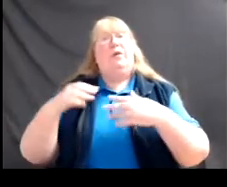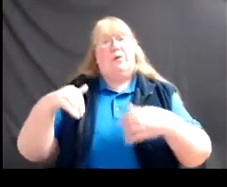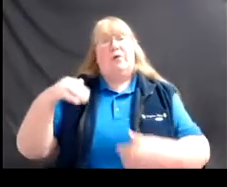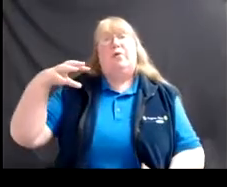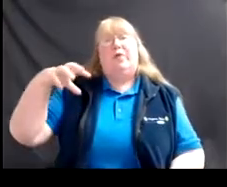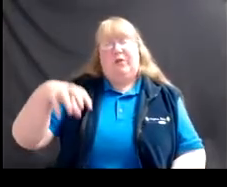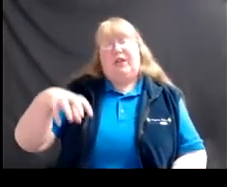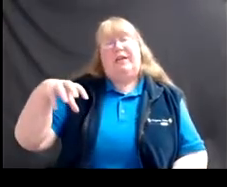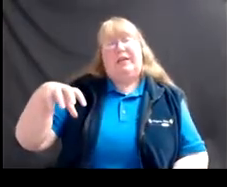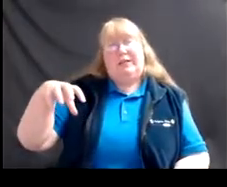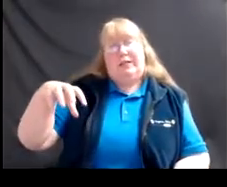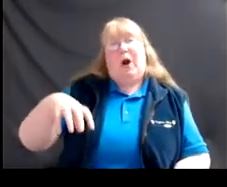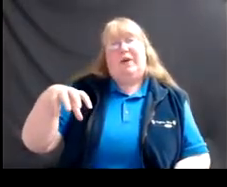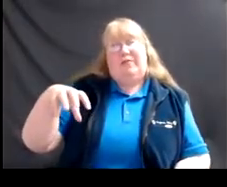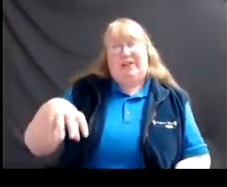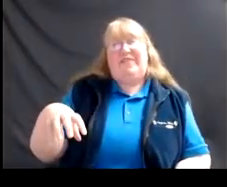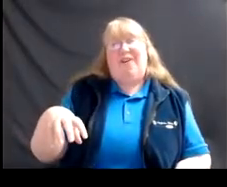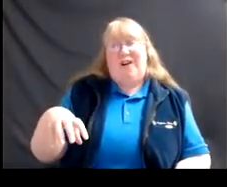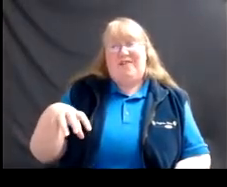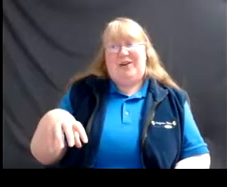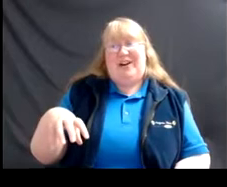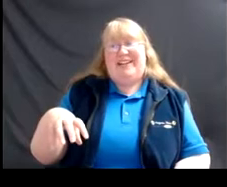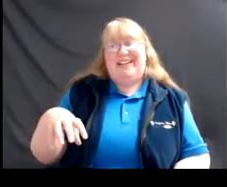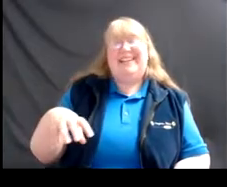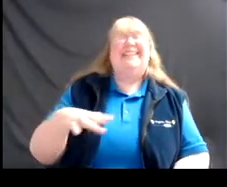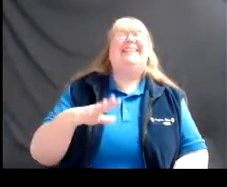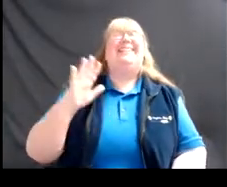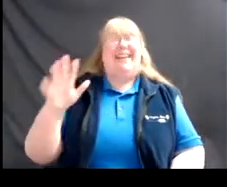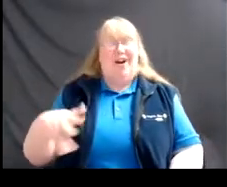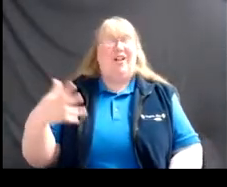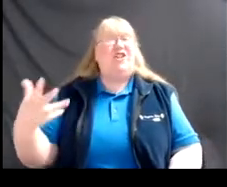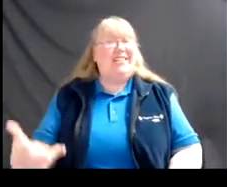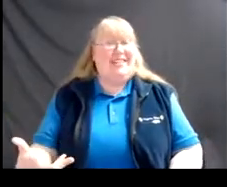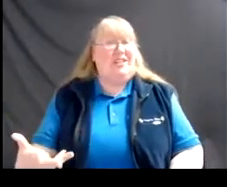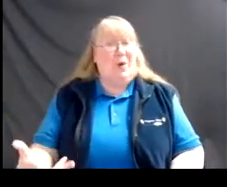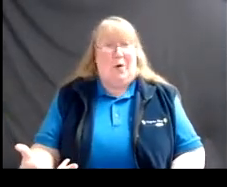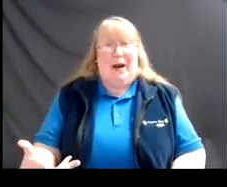through the Virginia Department for the Deaf and Hard of Hearing, Technology Assistance Program.